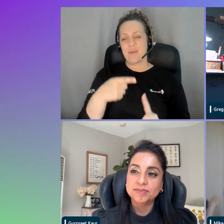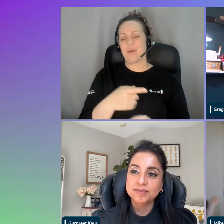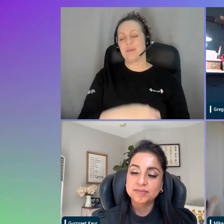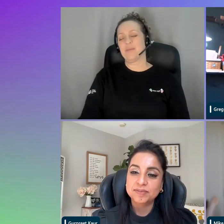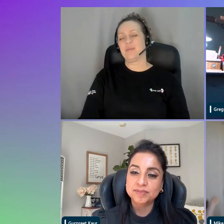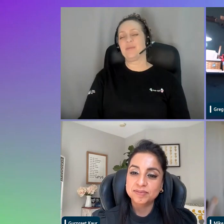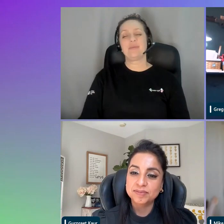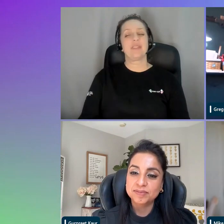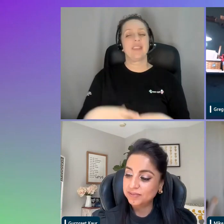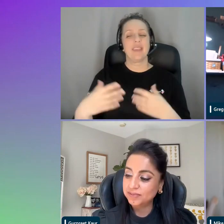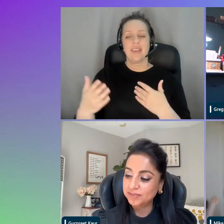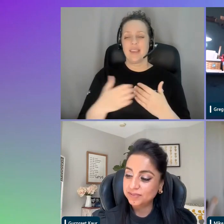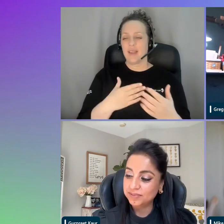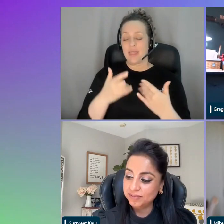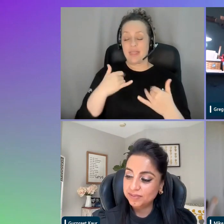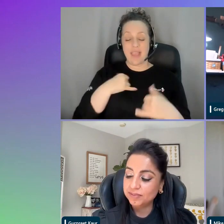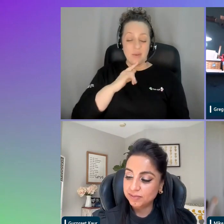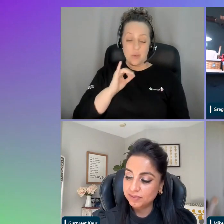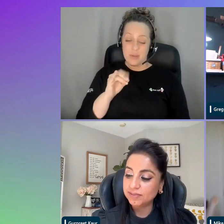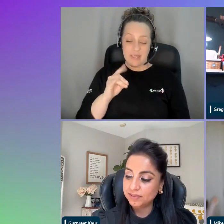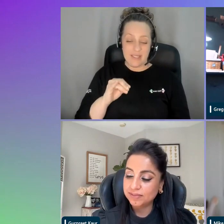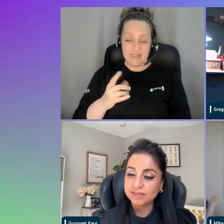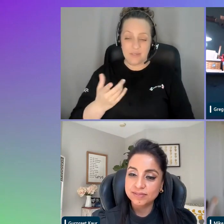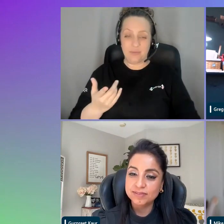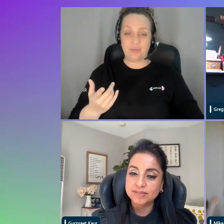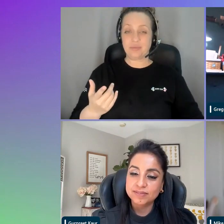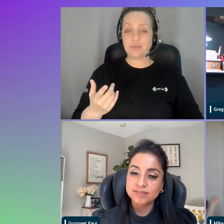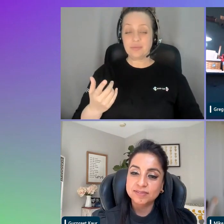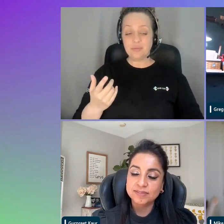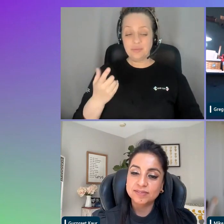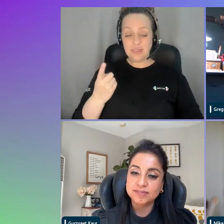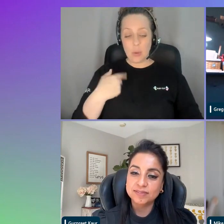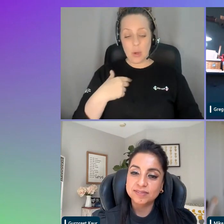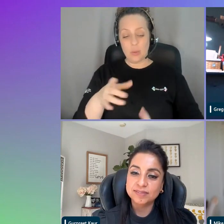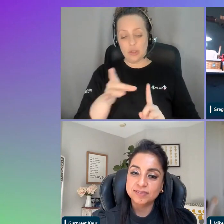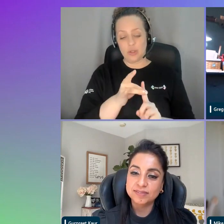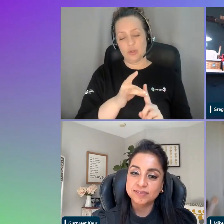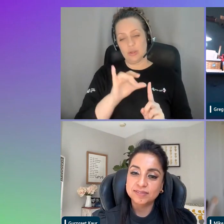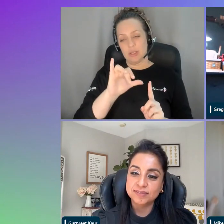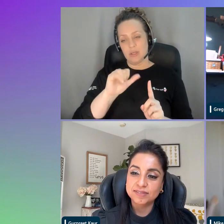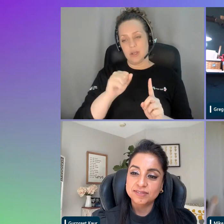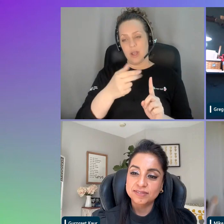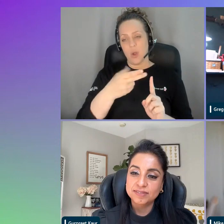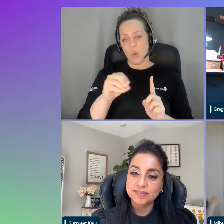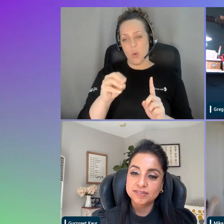And so that's literally what we did. And it turned out the one we chose was Yahoo mail. And Yahoo mail had previously been